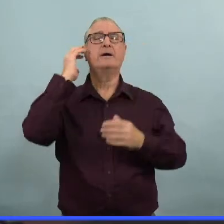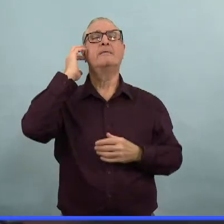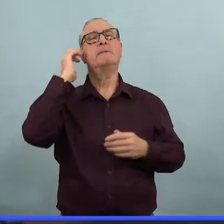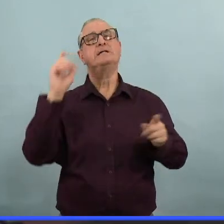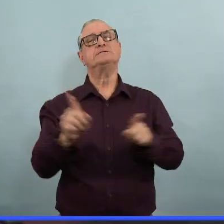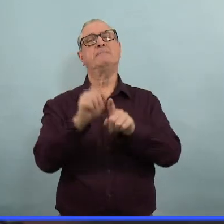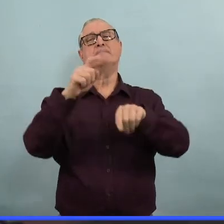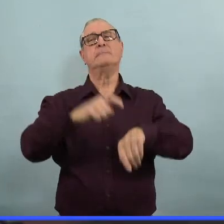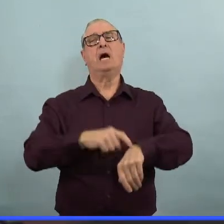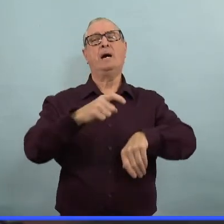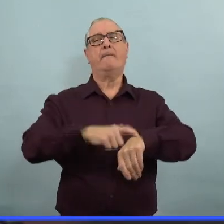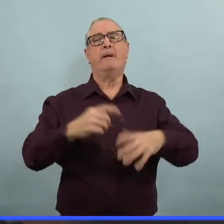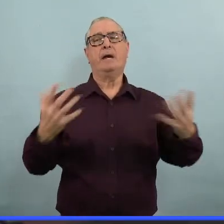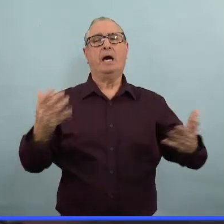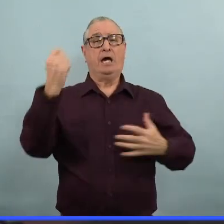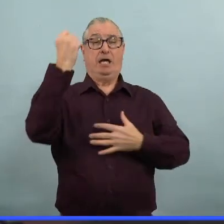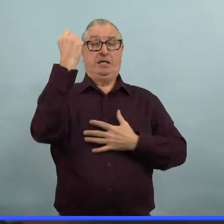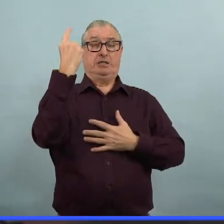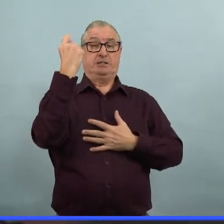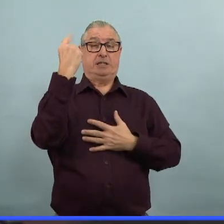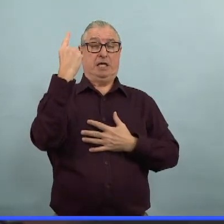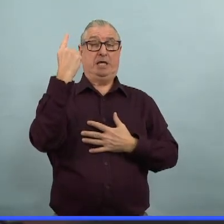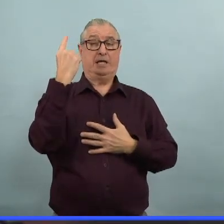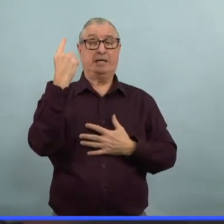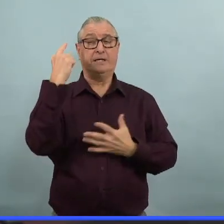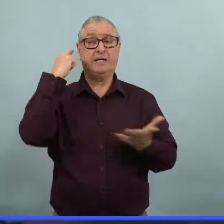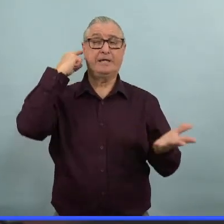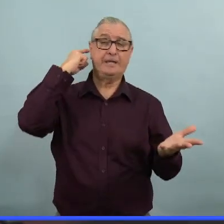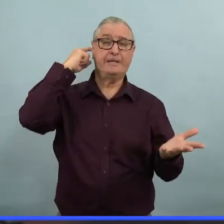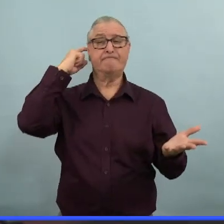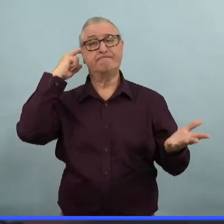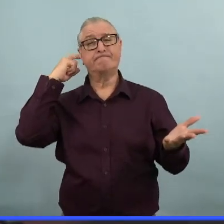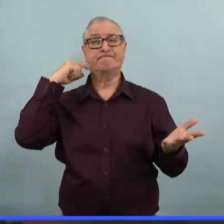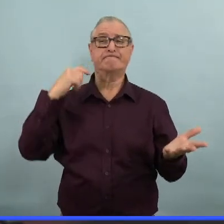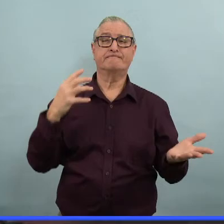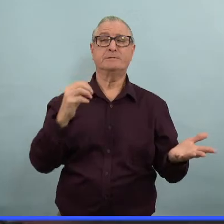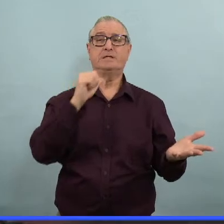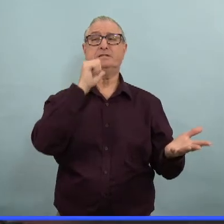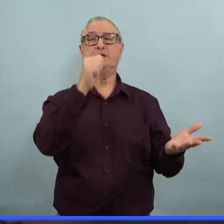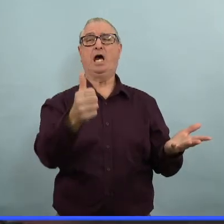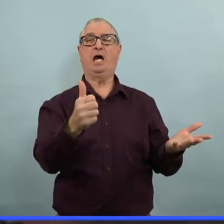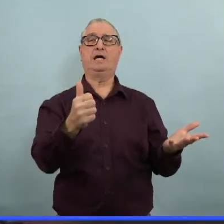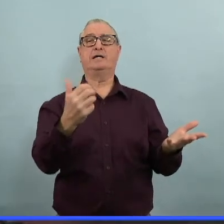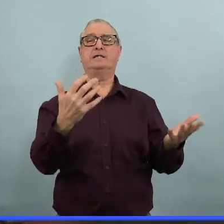to depict that there isn't a strain on the system but it's certainly relevant to us that you know 60